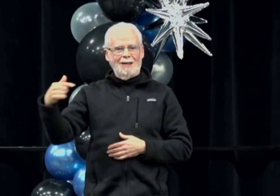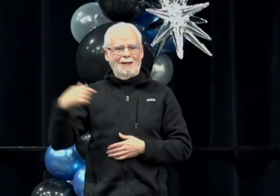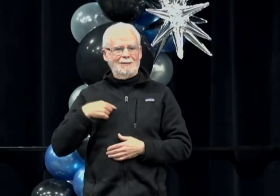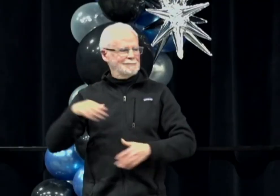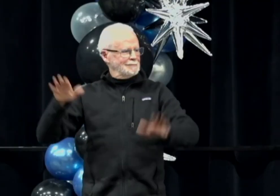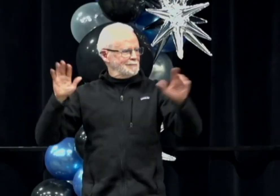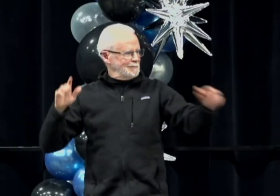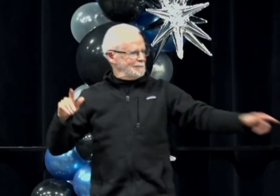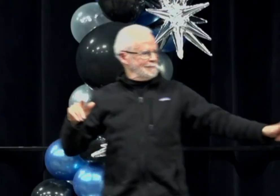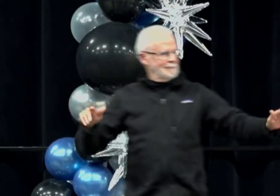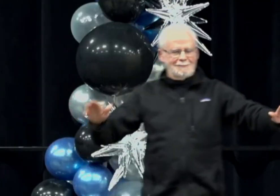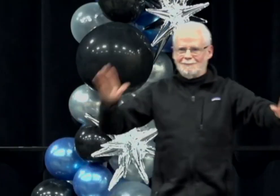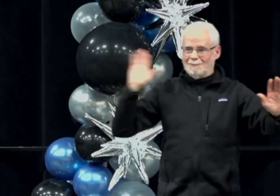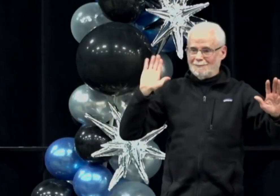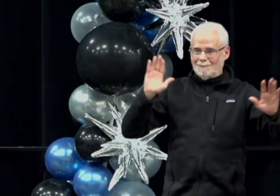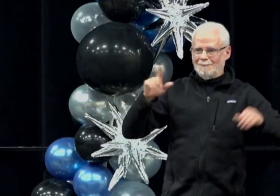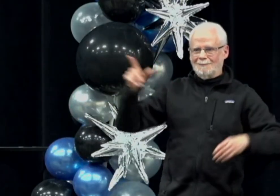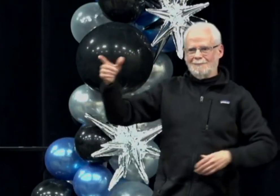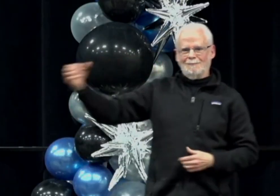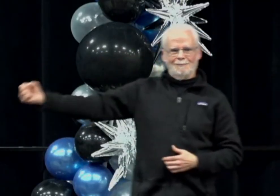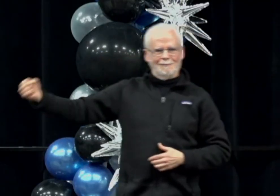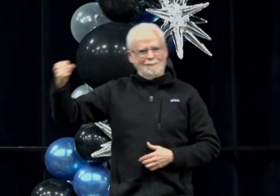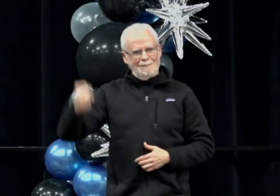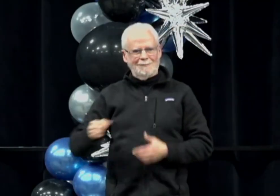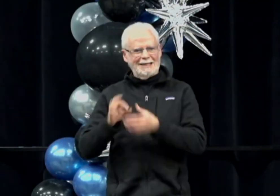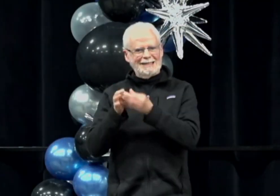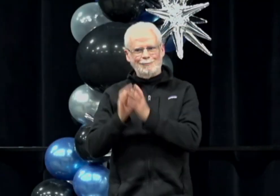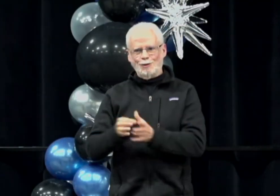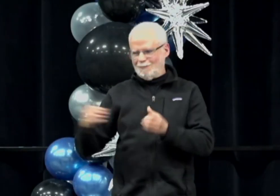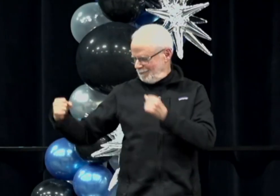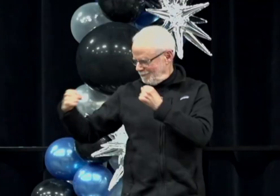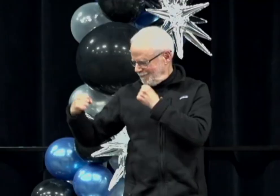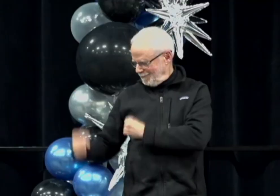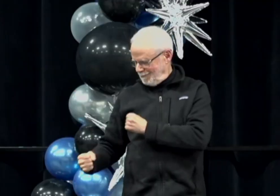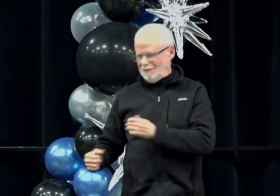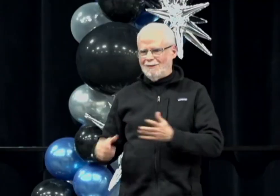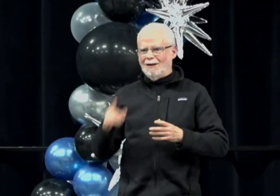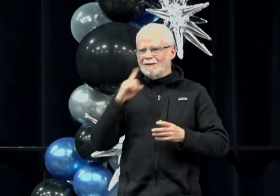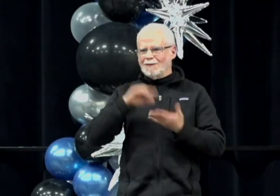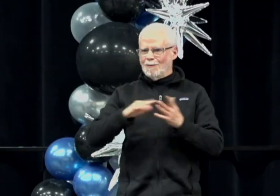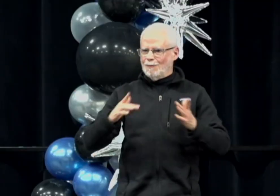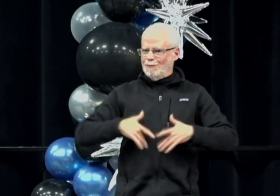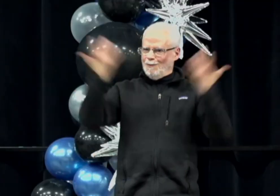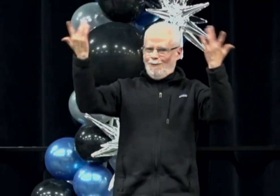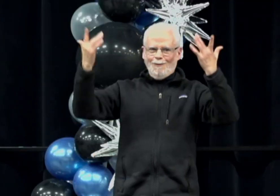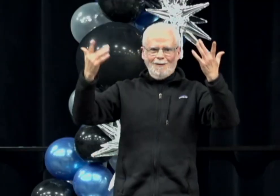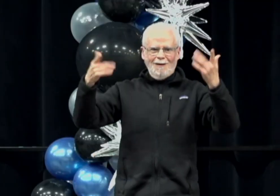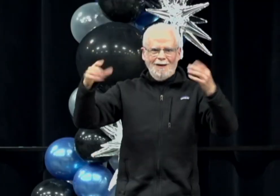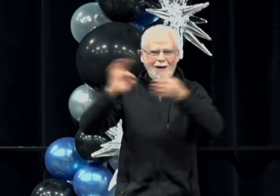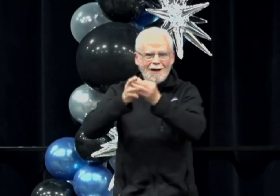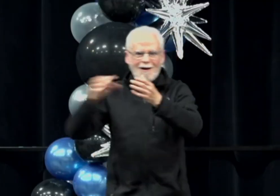As a result, Rudy Perpich took over Wendell Anderson’s seat as Governor. In 1977,